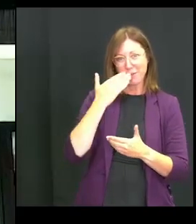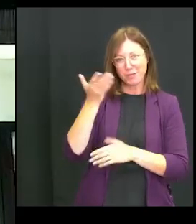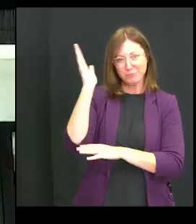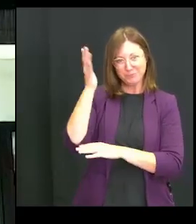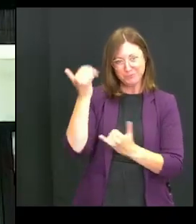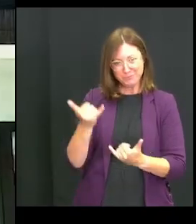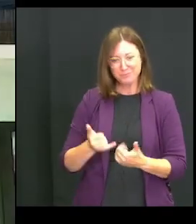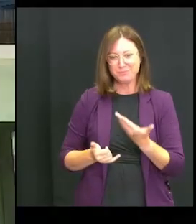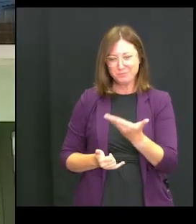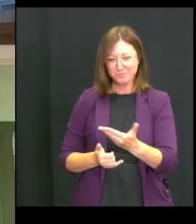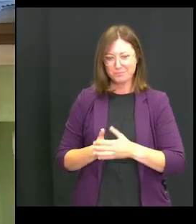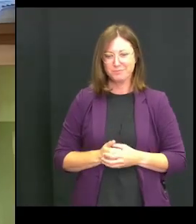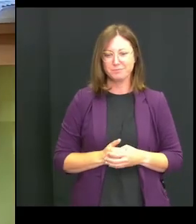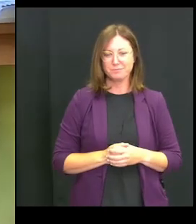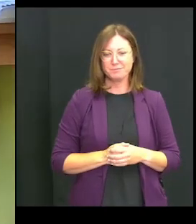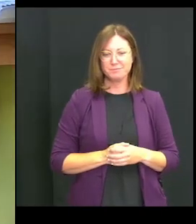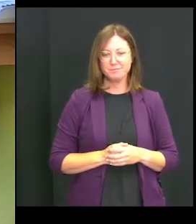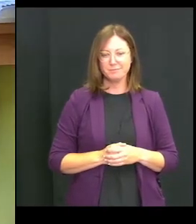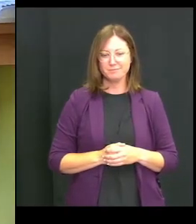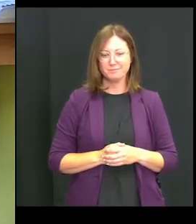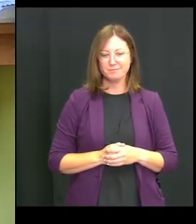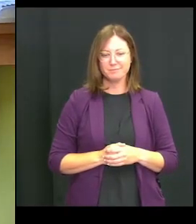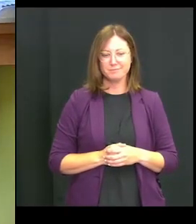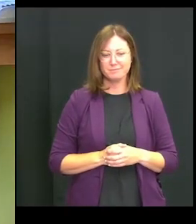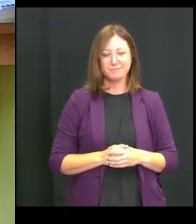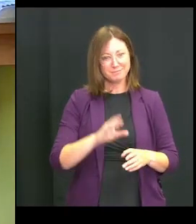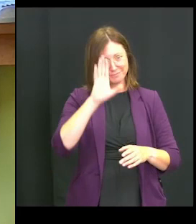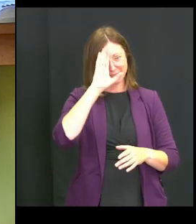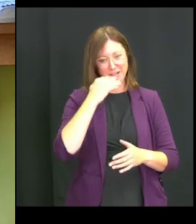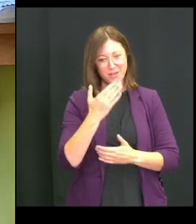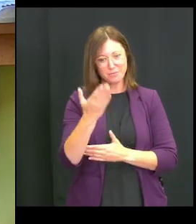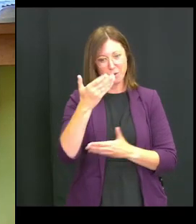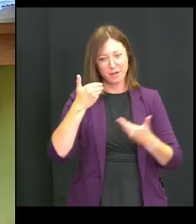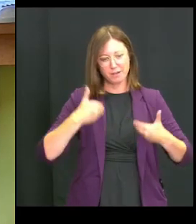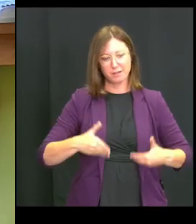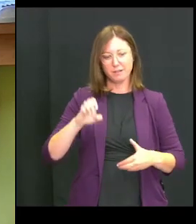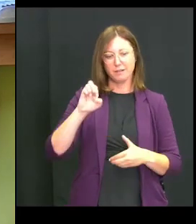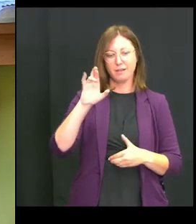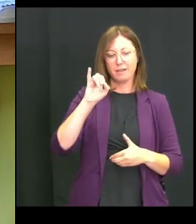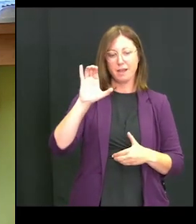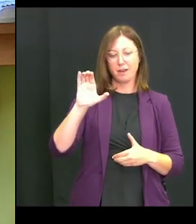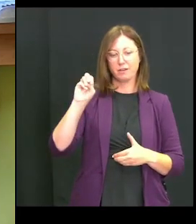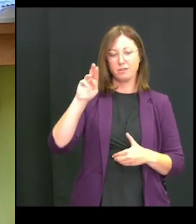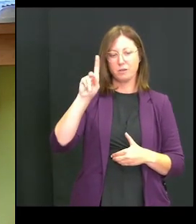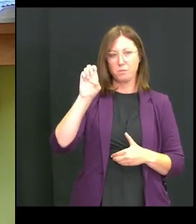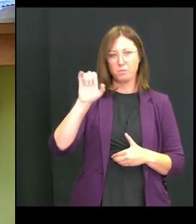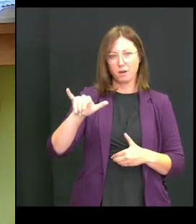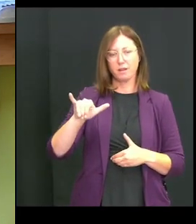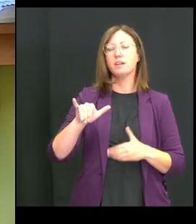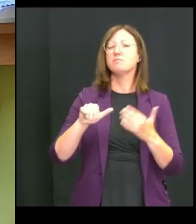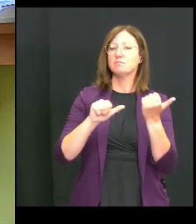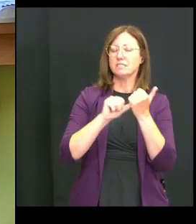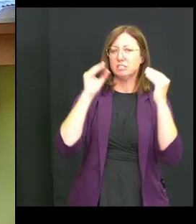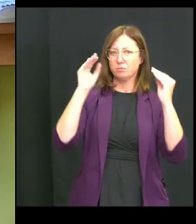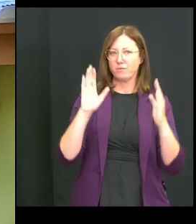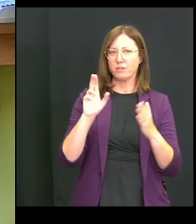Good morning. My name is Eric Merkley and I'm an Assistant Professor of Political Science at the University of Toronto.